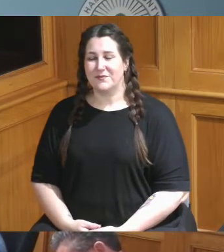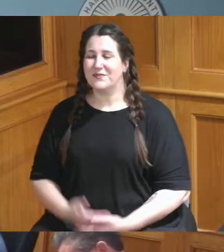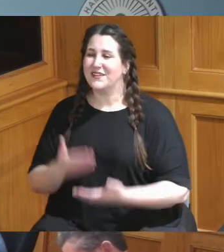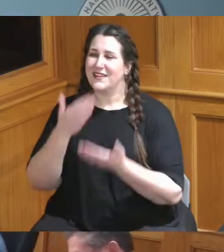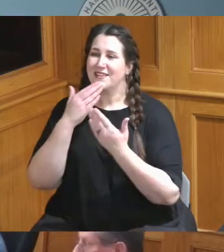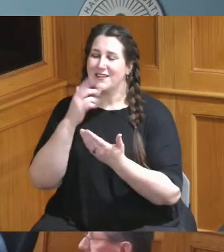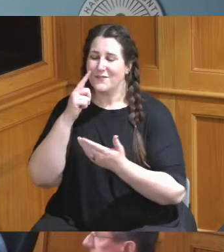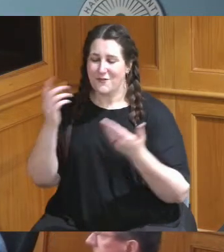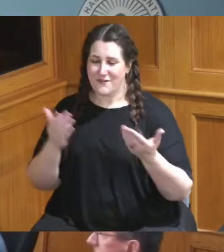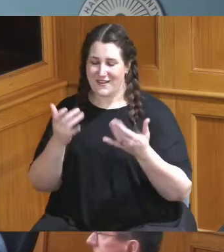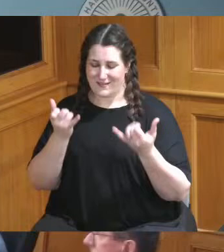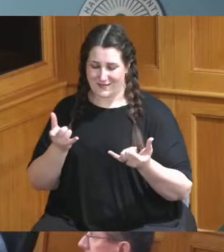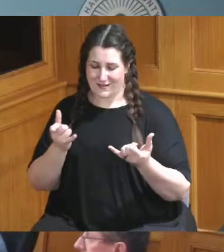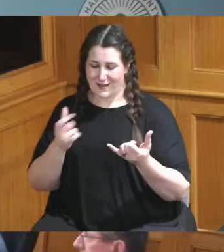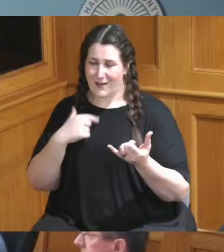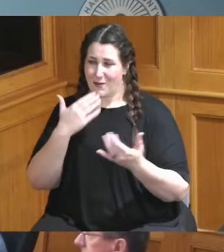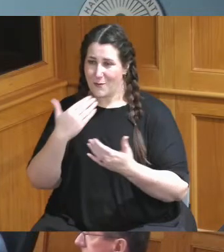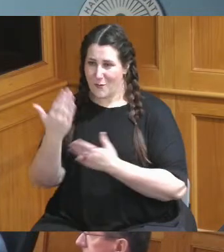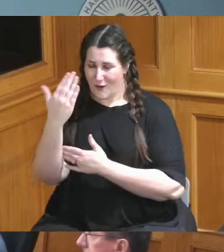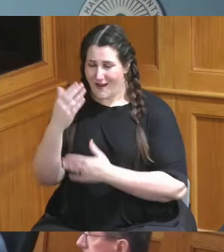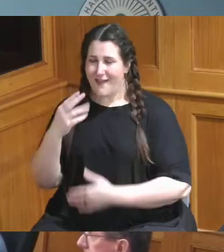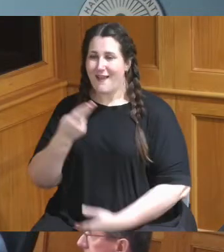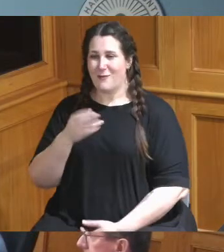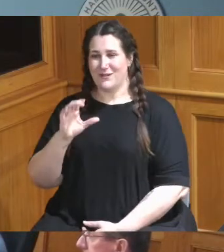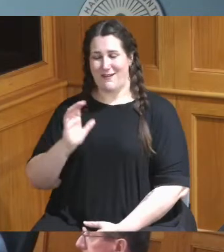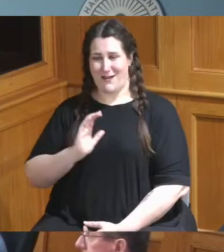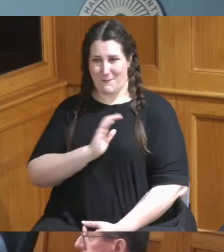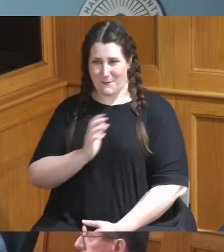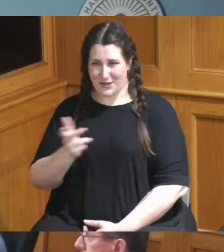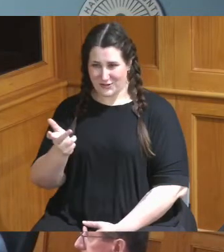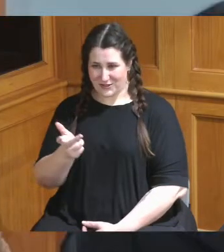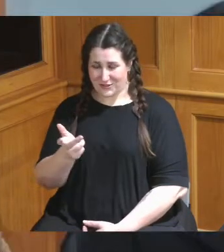today. So, good morning, Hamilton County Commissioners. My name is Juwana Glover. I'm